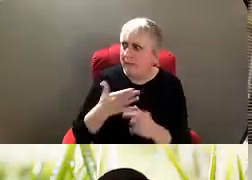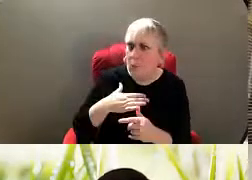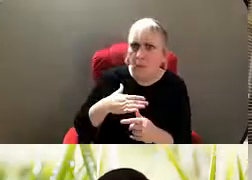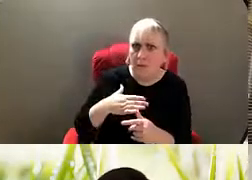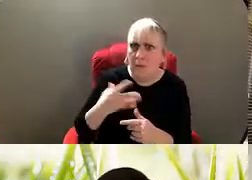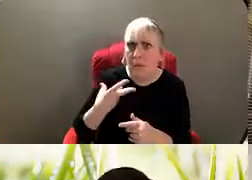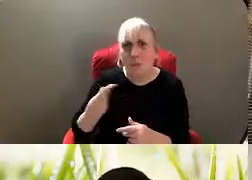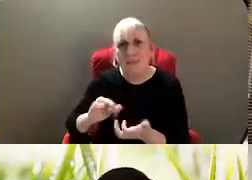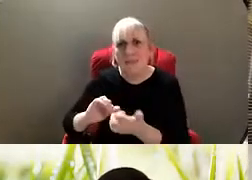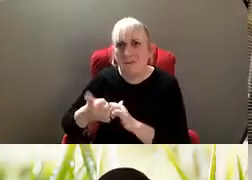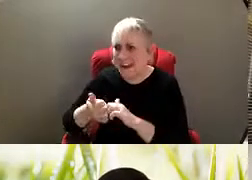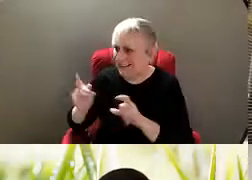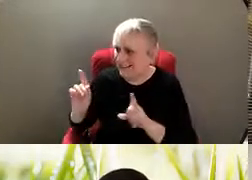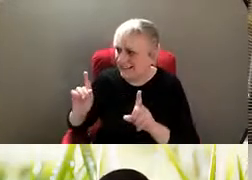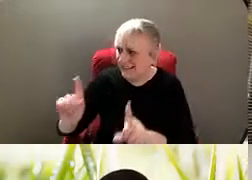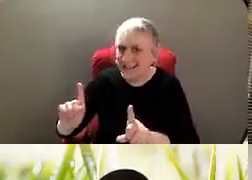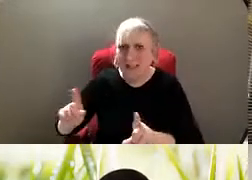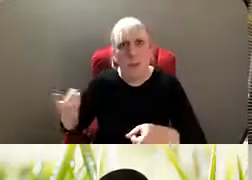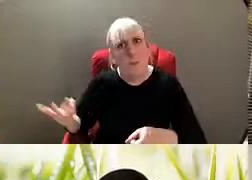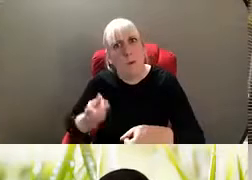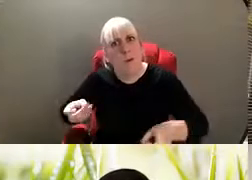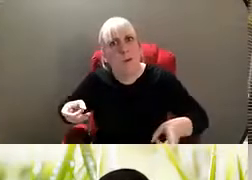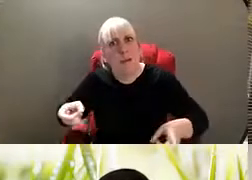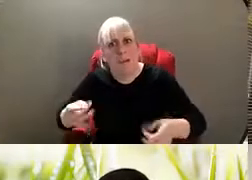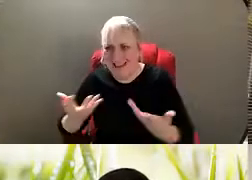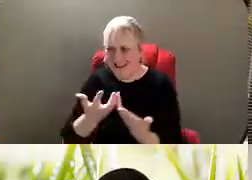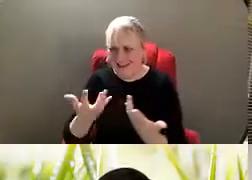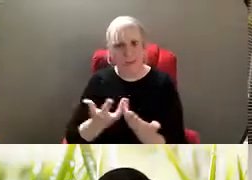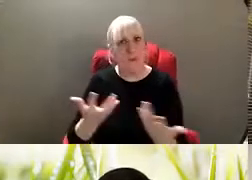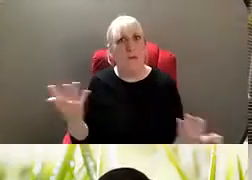about the sociality of that as well and not just about it being a transport practice so